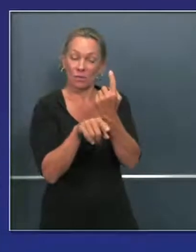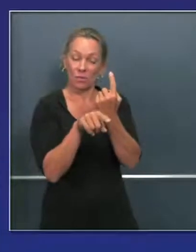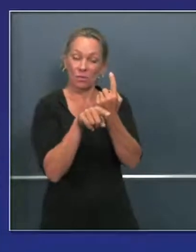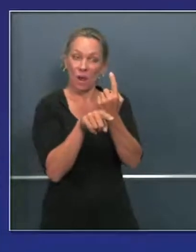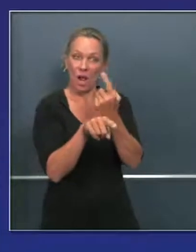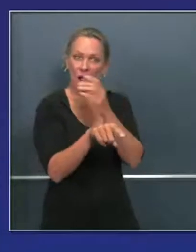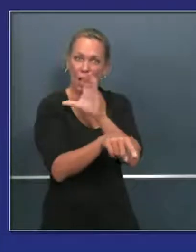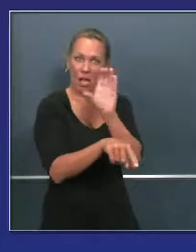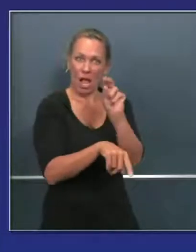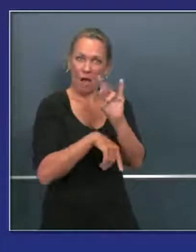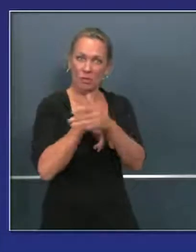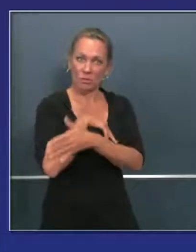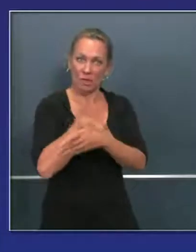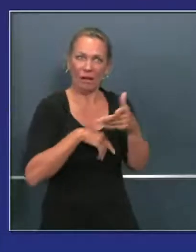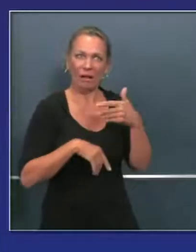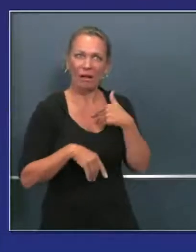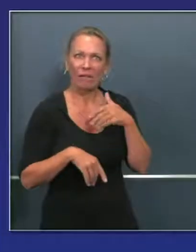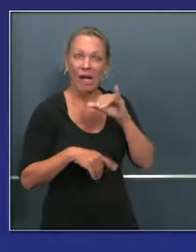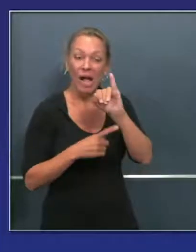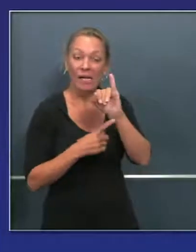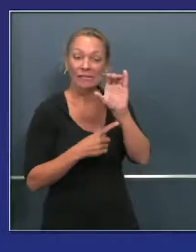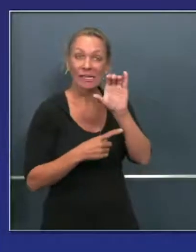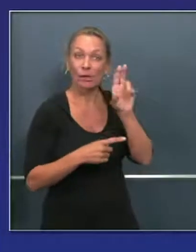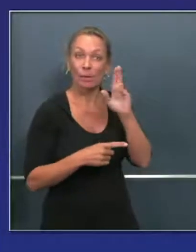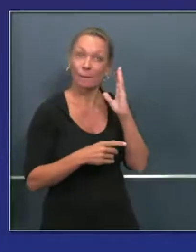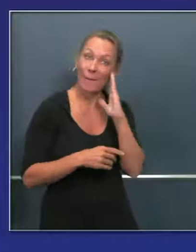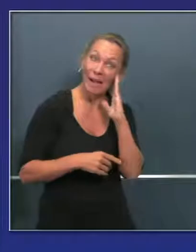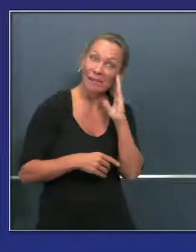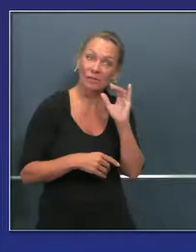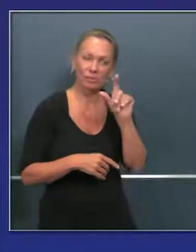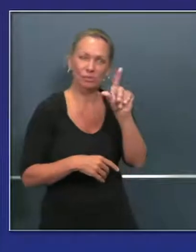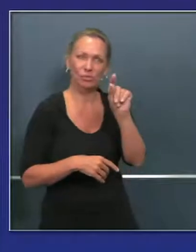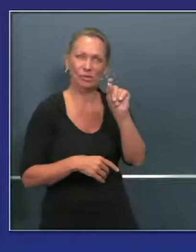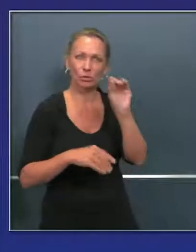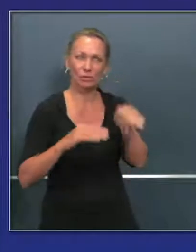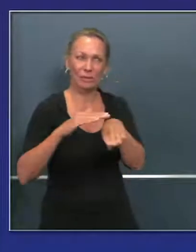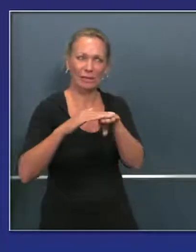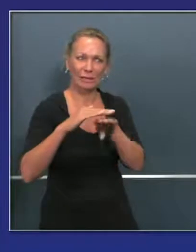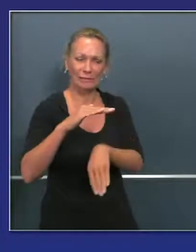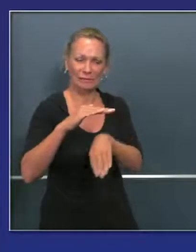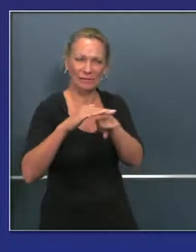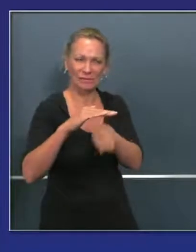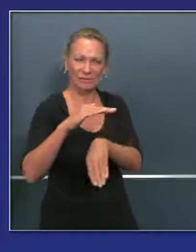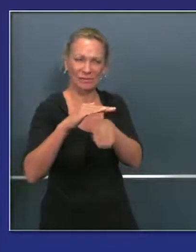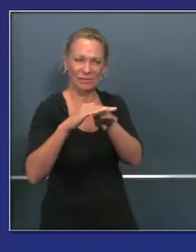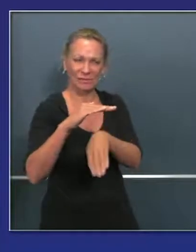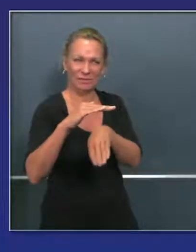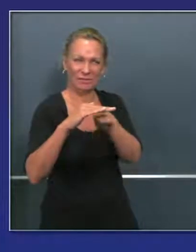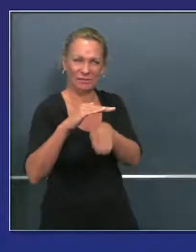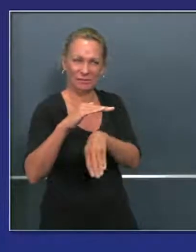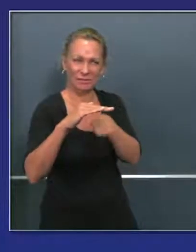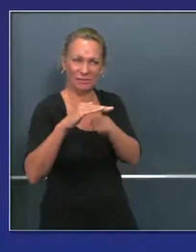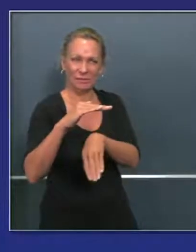has our avail we get concerned and that's what helps us look at counties and basically places